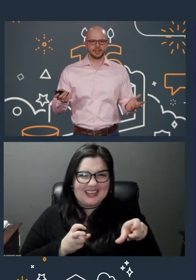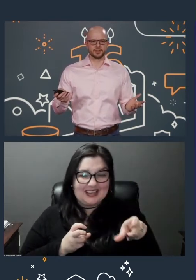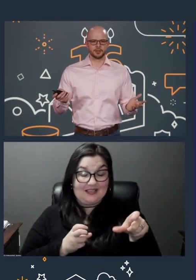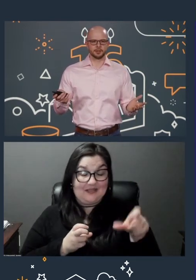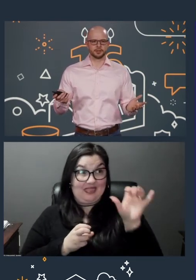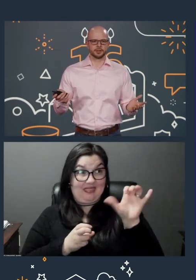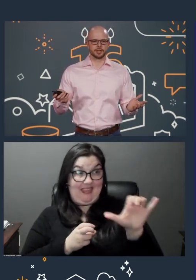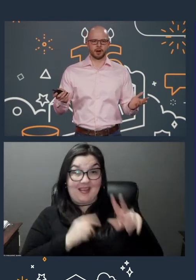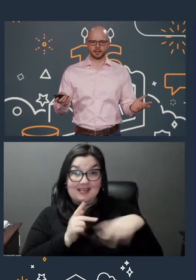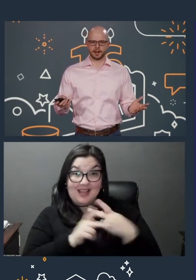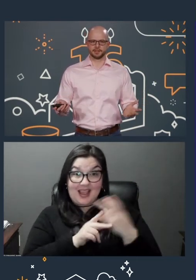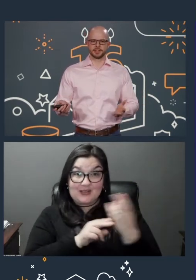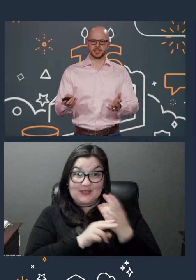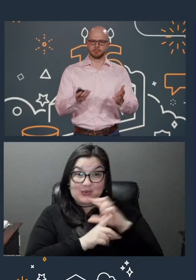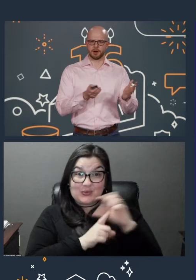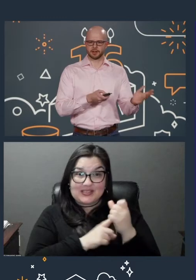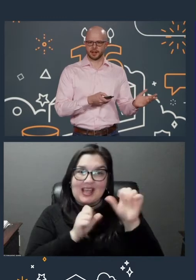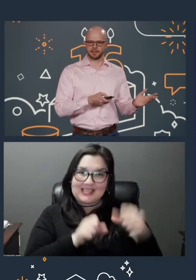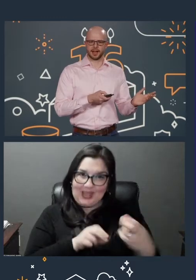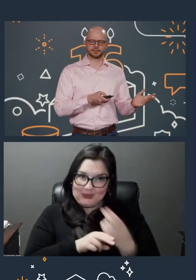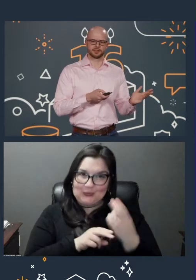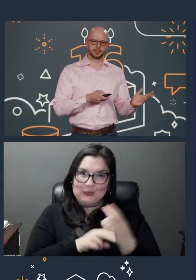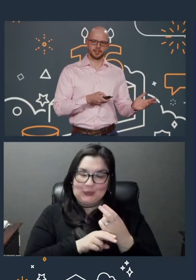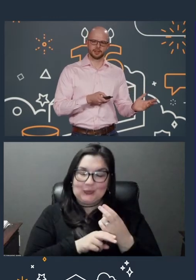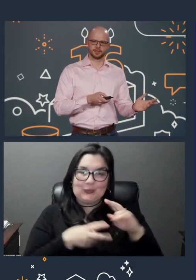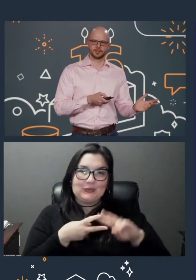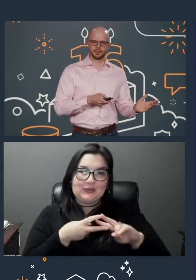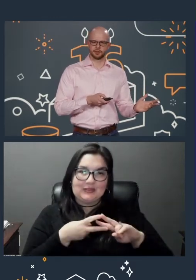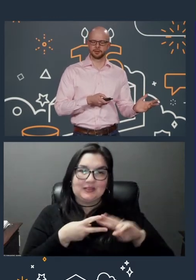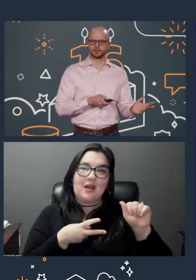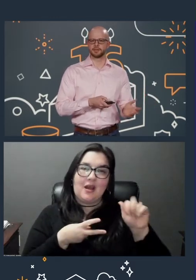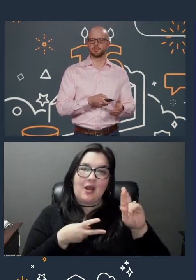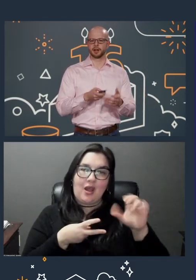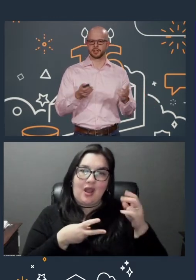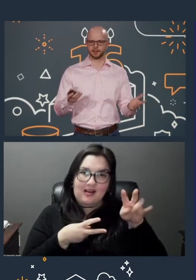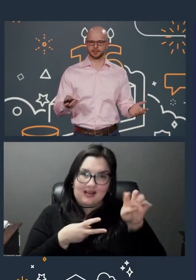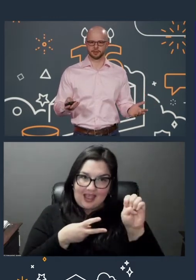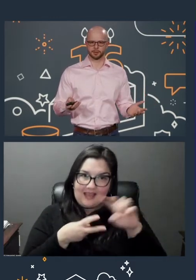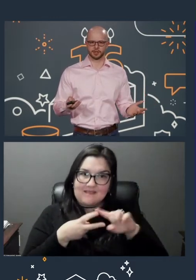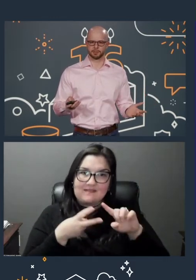they can use the Archive and Deep Archive access tiers to save money on the storage,